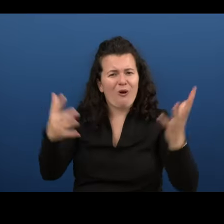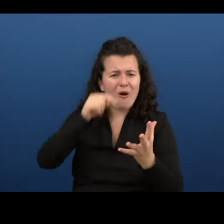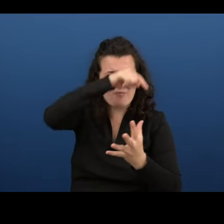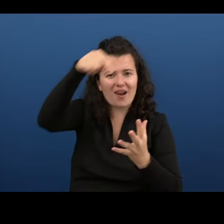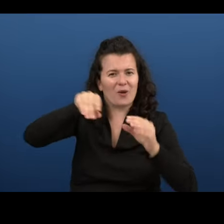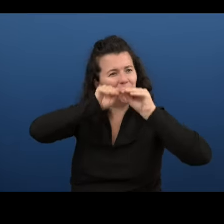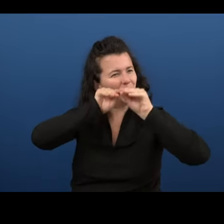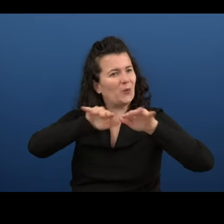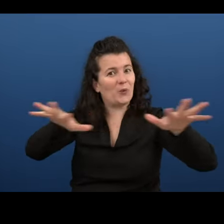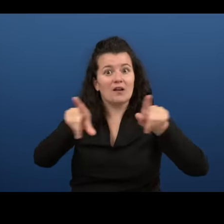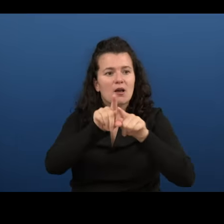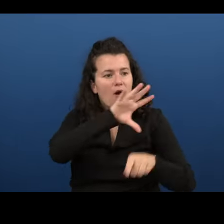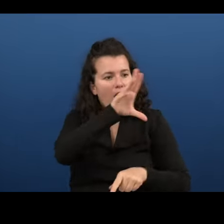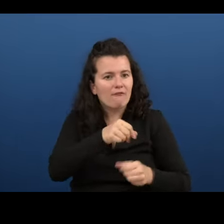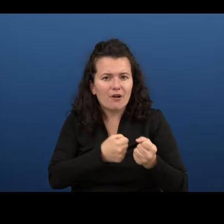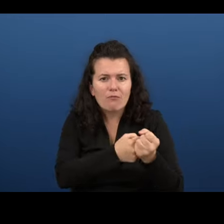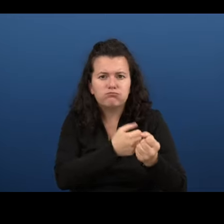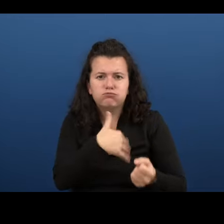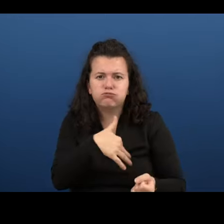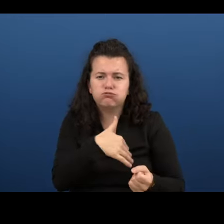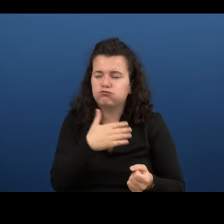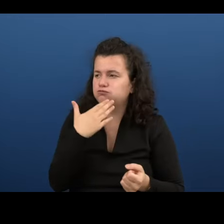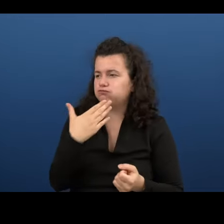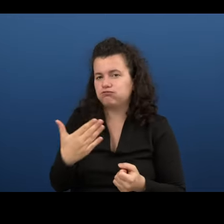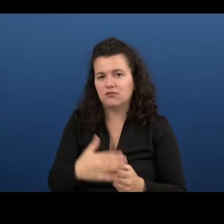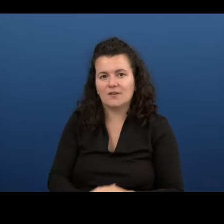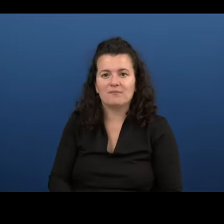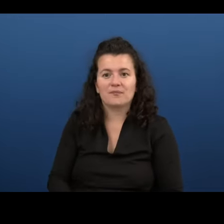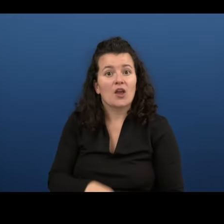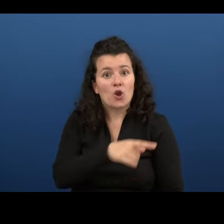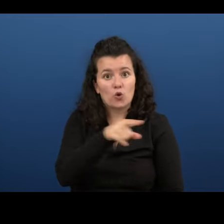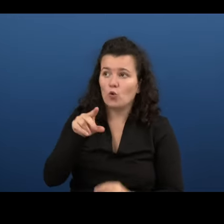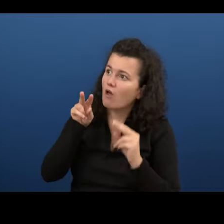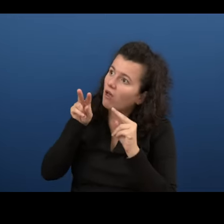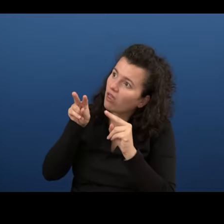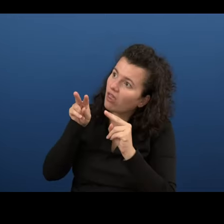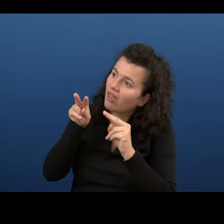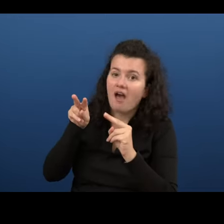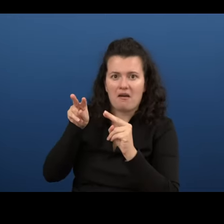I'm sure that you've all will take forward these valuable insights and knowledge that